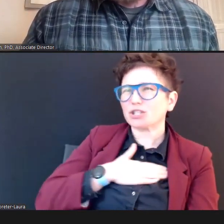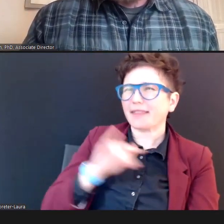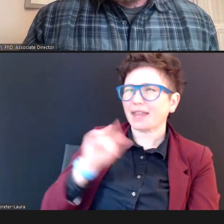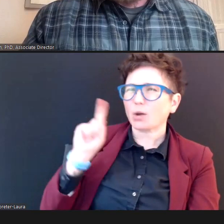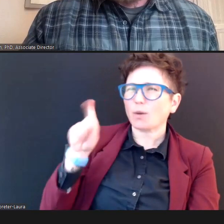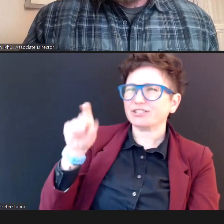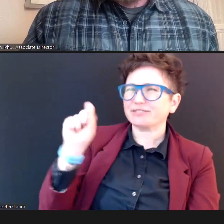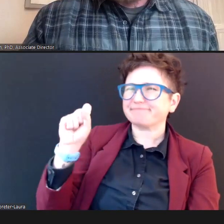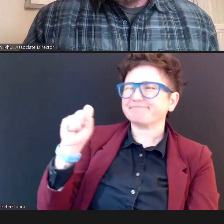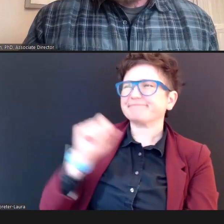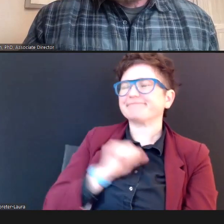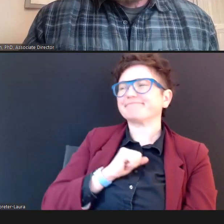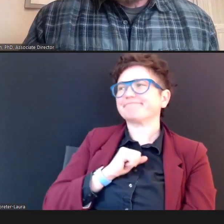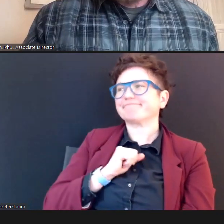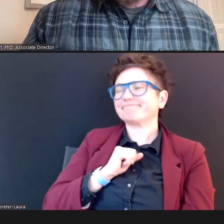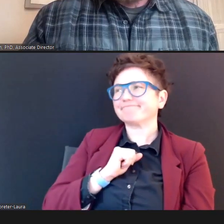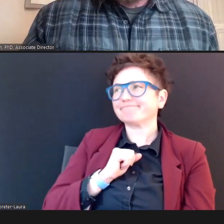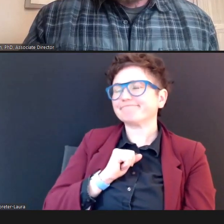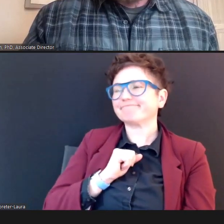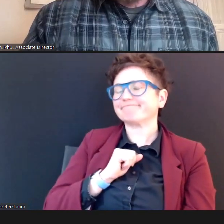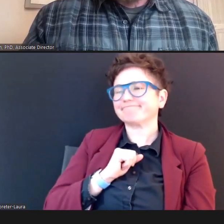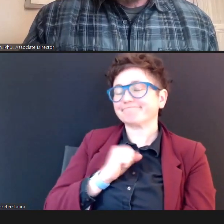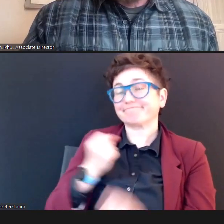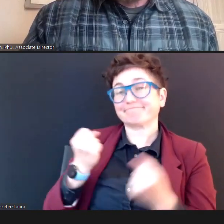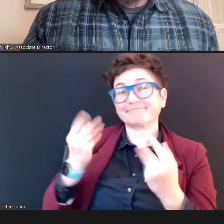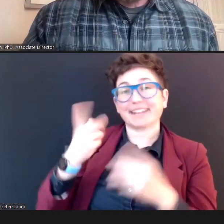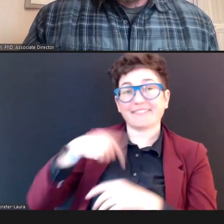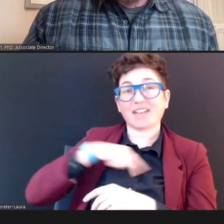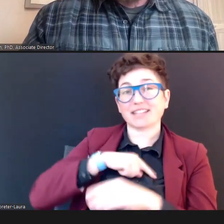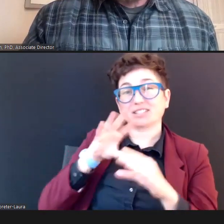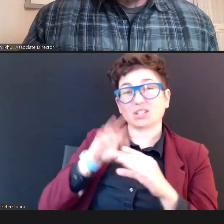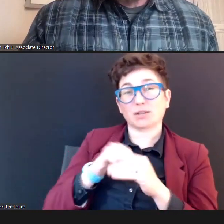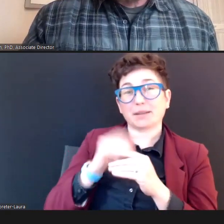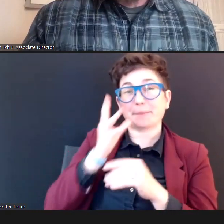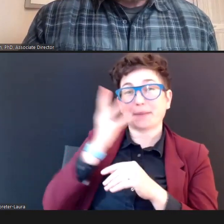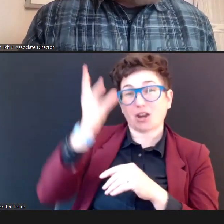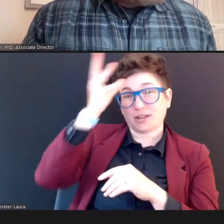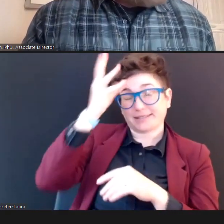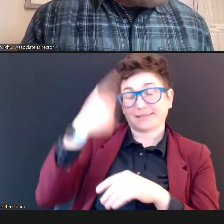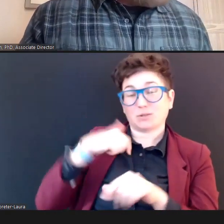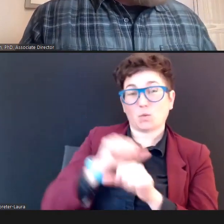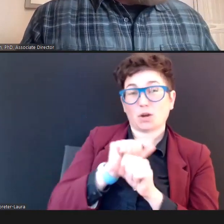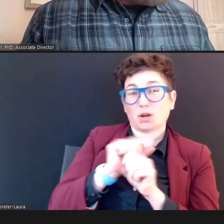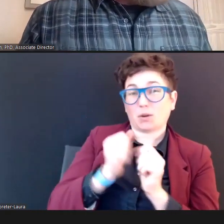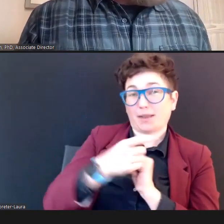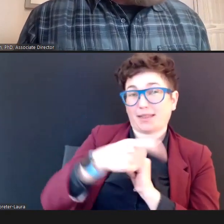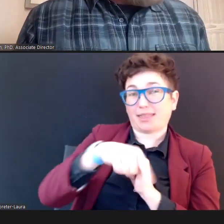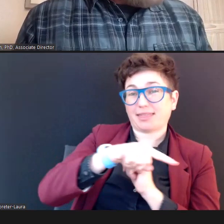that um a lot of us including our